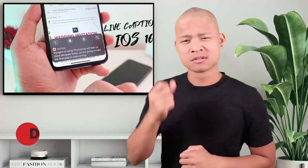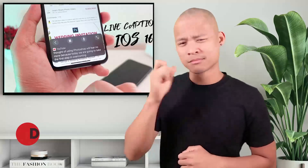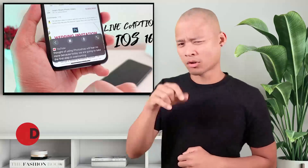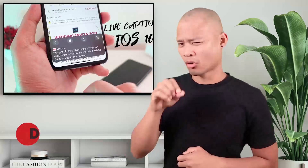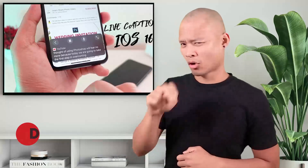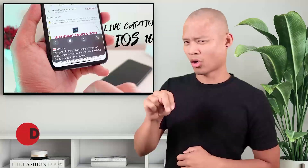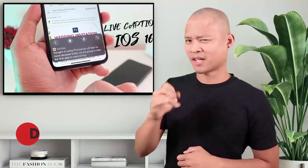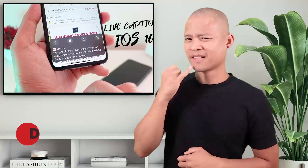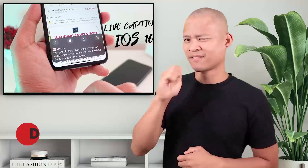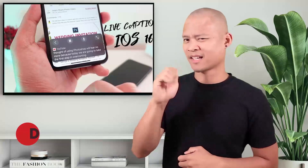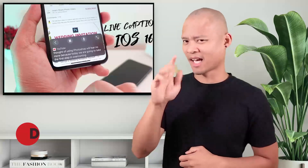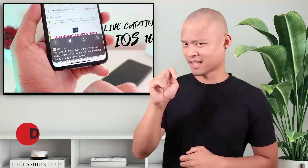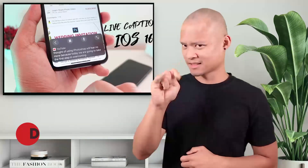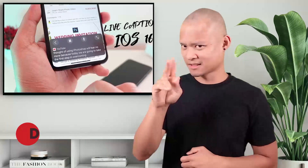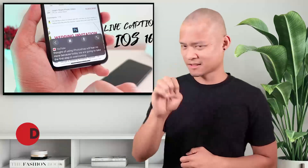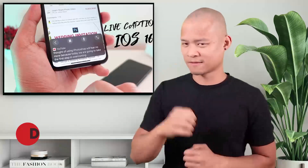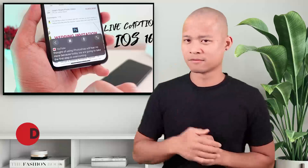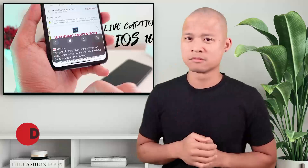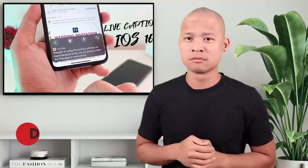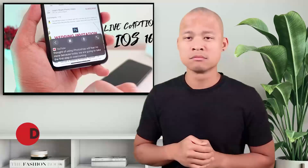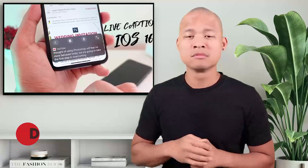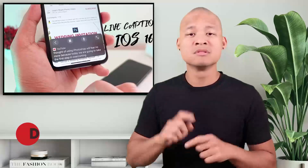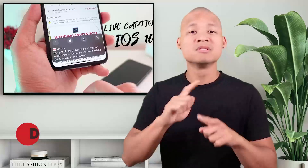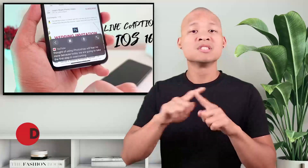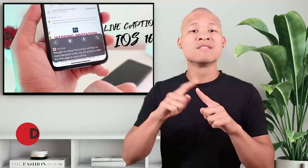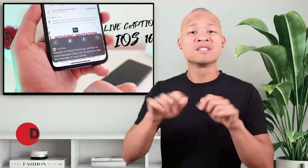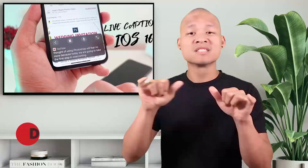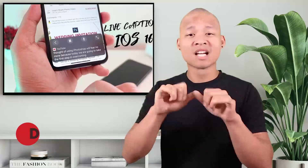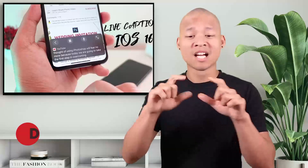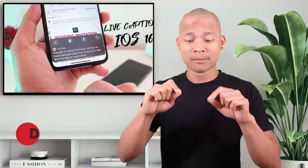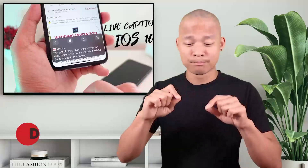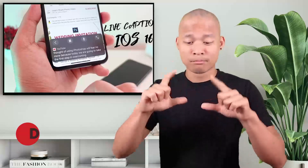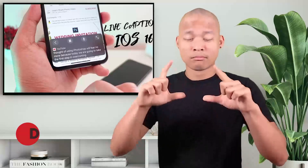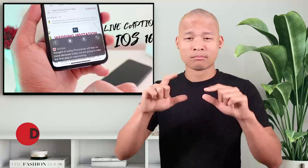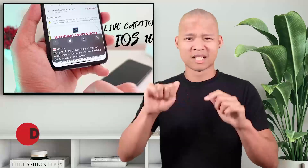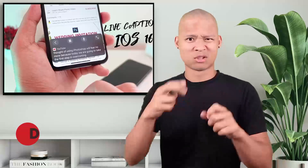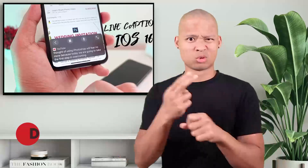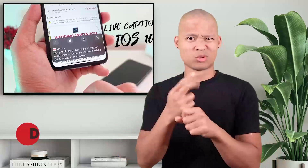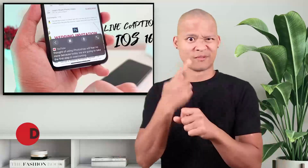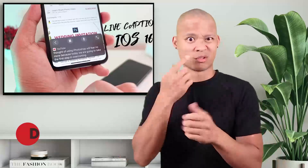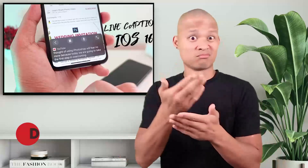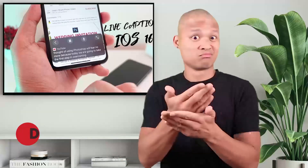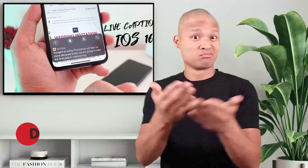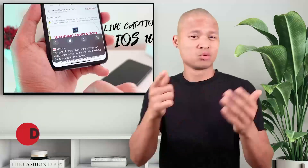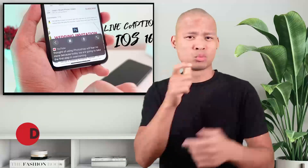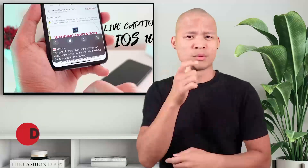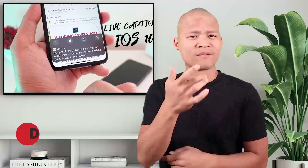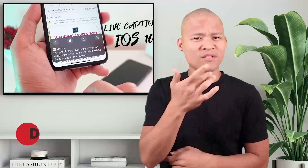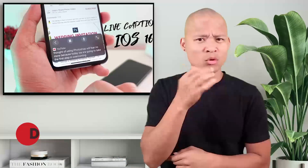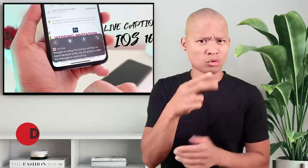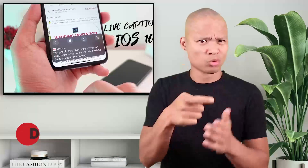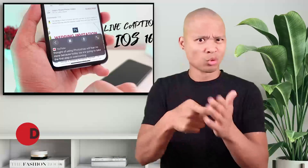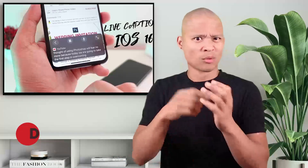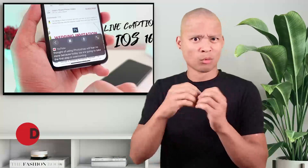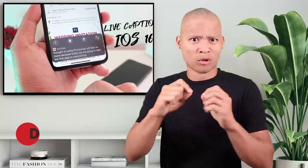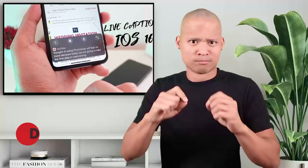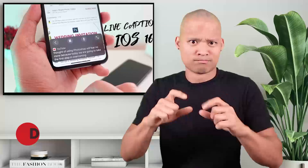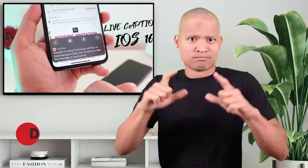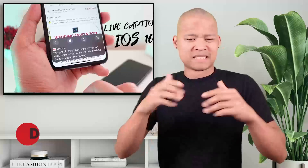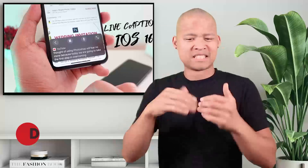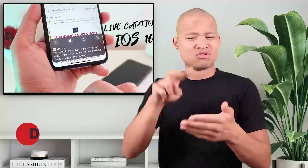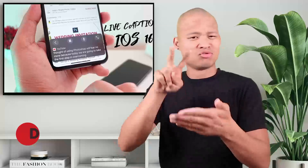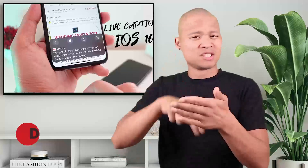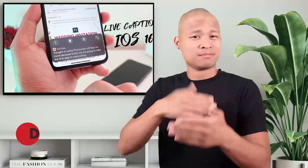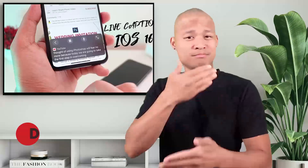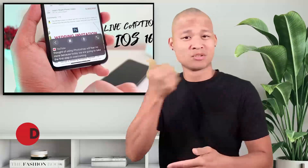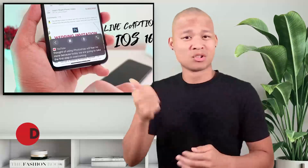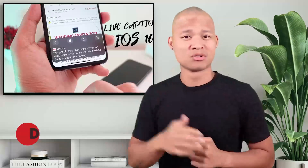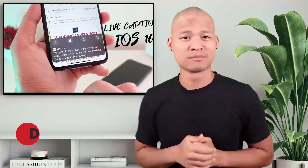Different font sizes are available for those who prefer or require larger fonts to read.